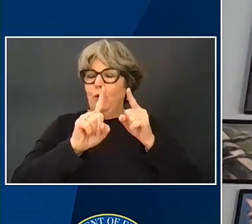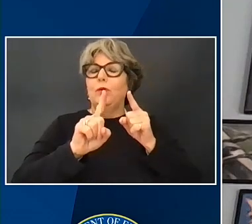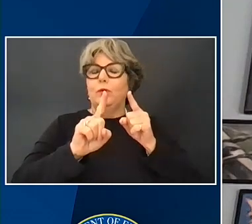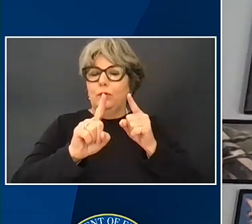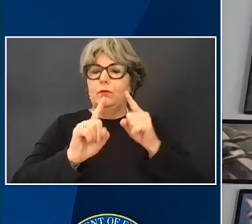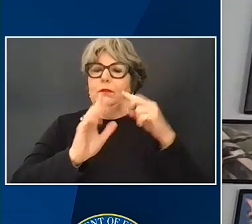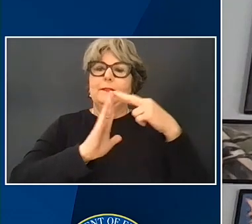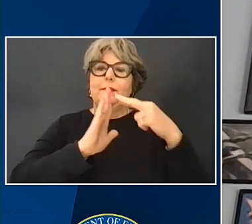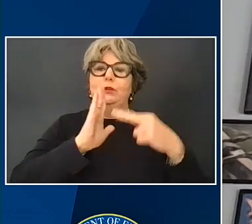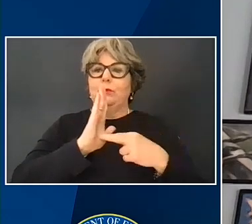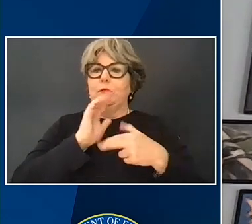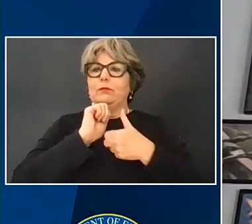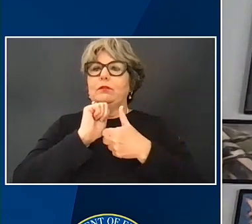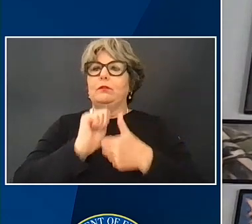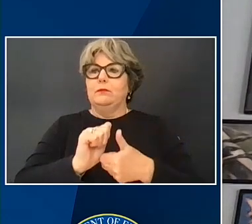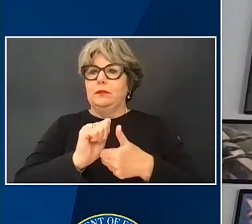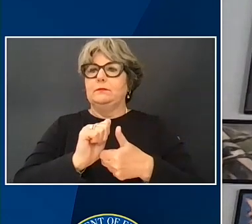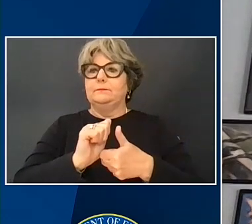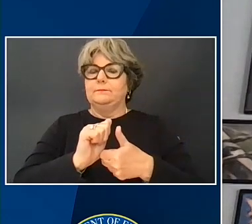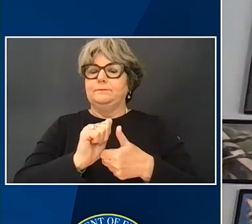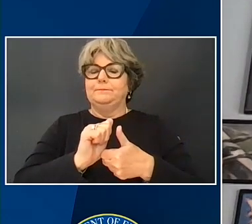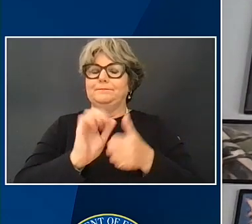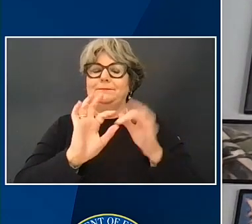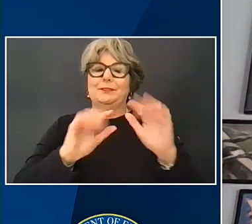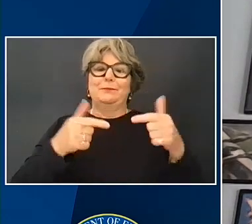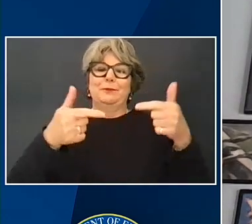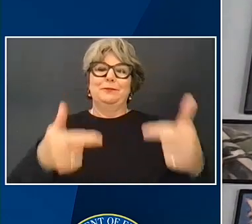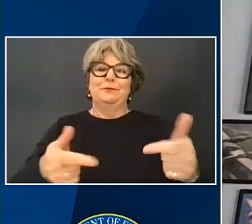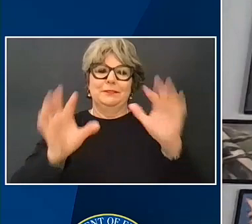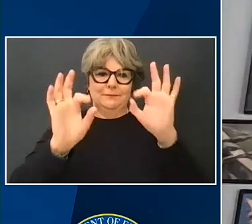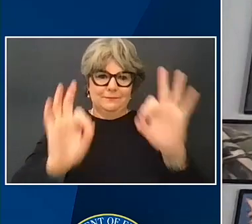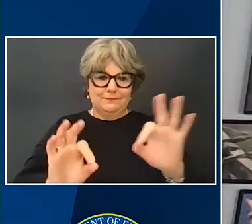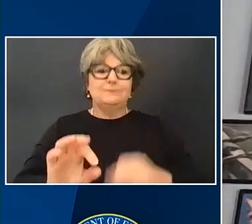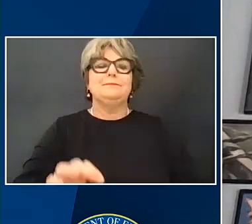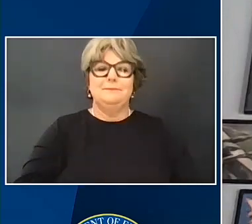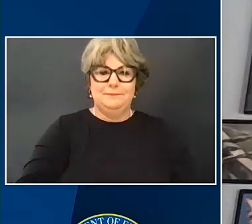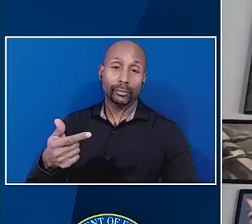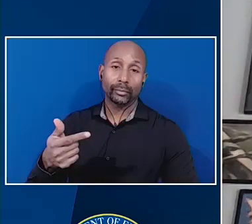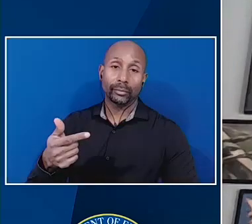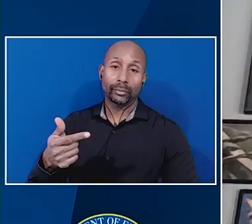are intending to do or would or should be intended to do.